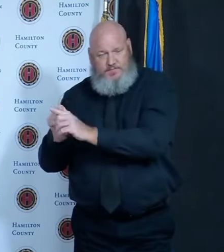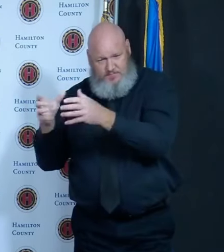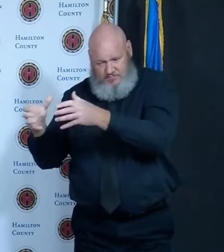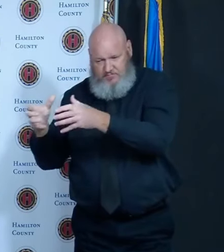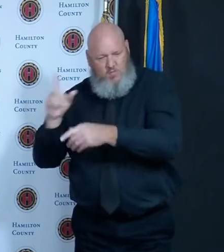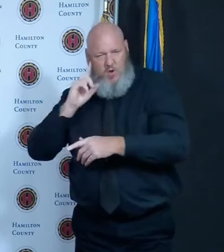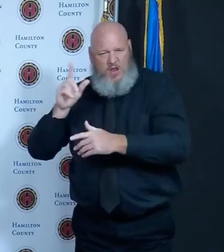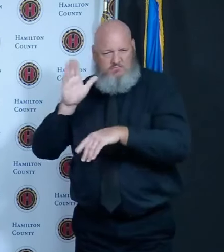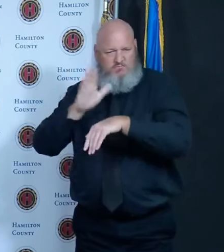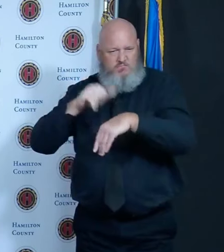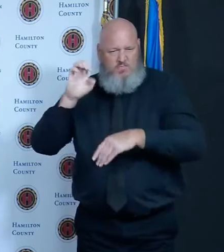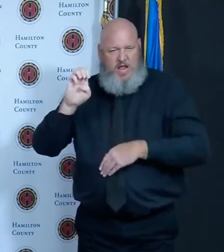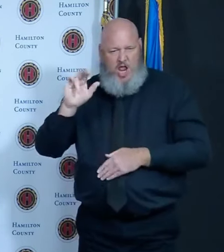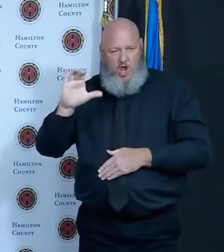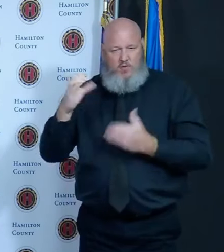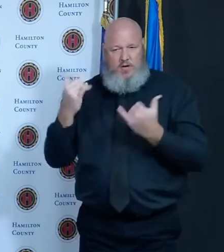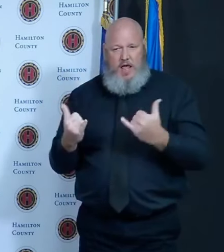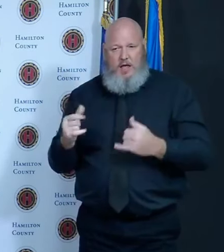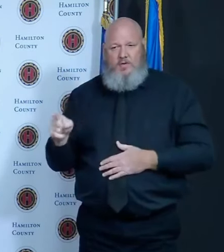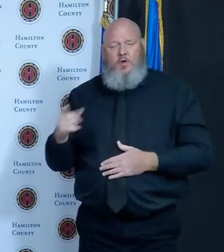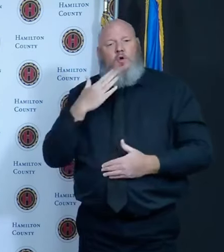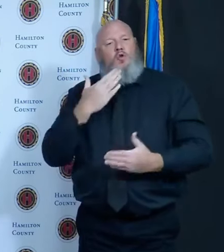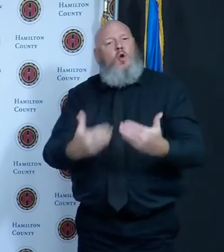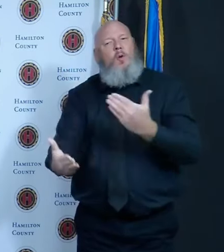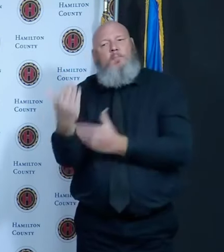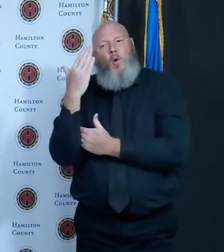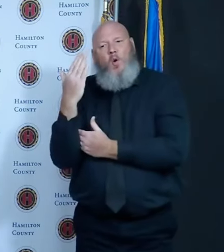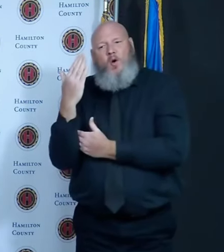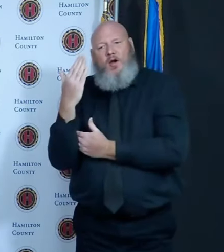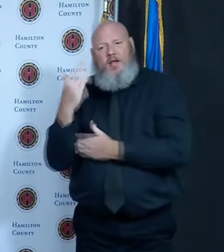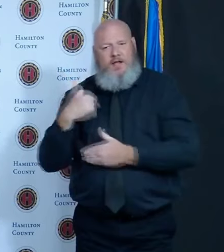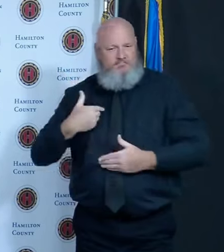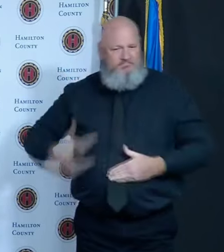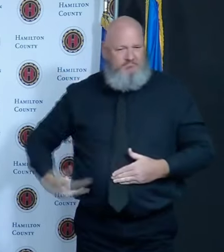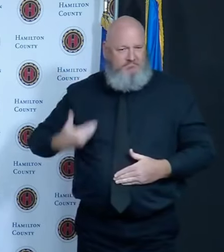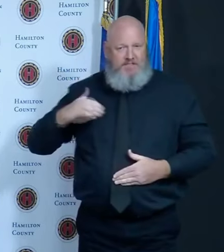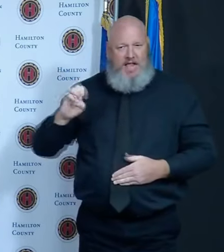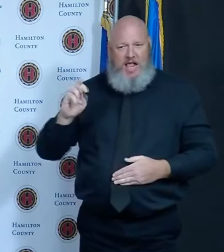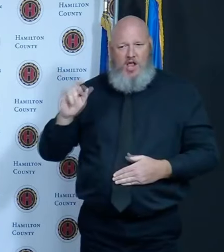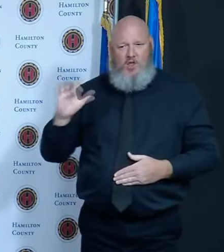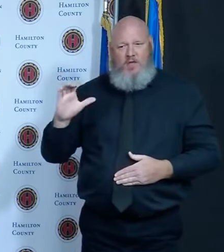morning Commissioner Driehaus thank you so much for including us the African